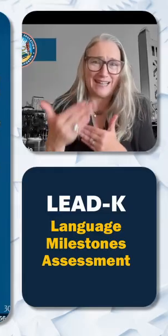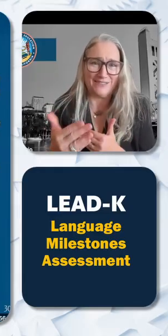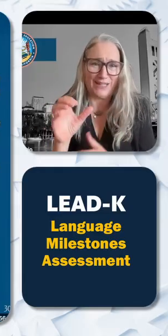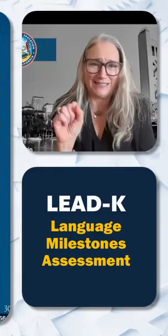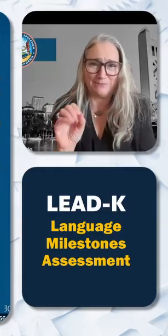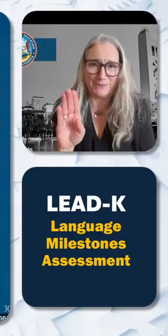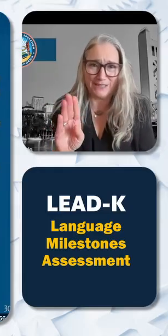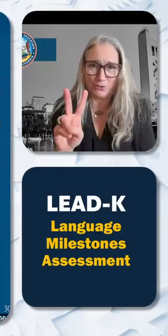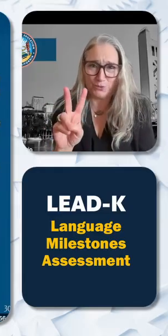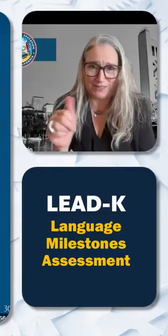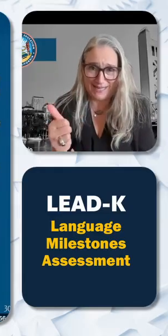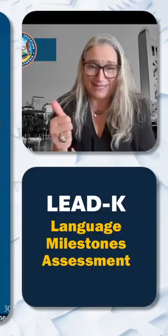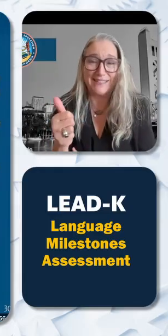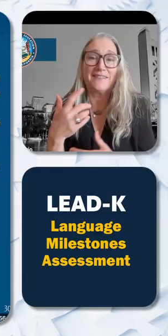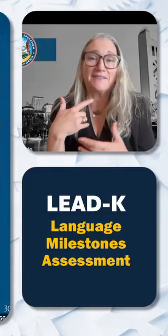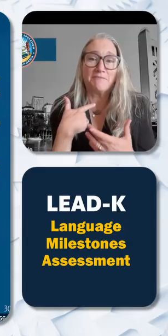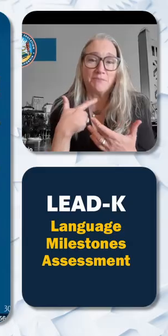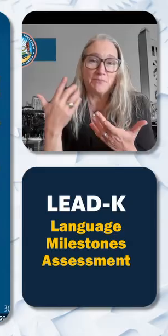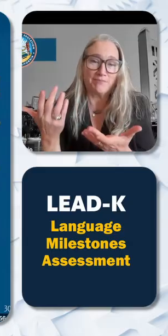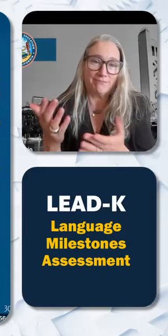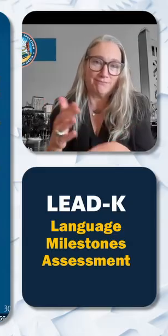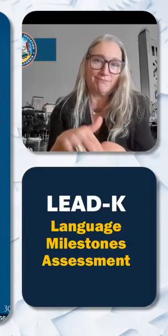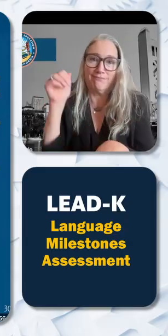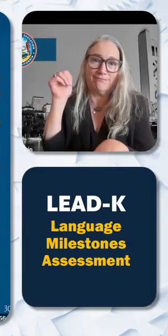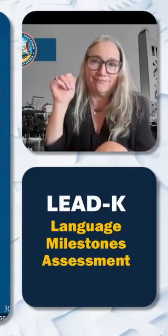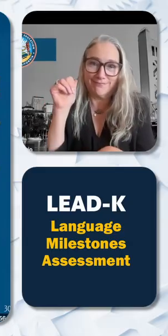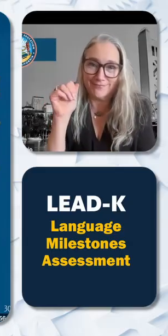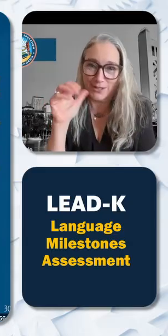Question number 3. What's next for SB 210?